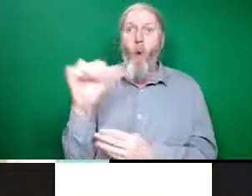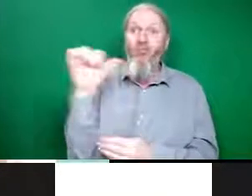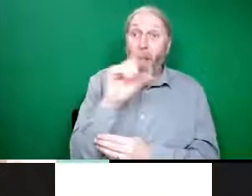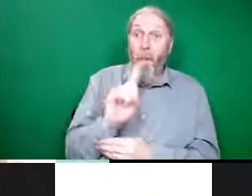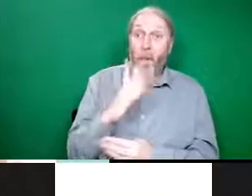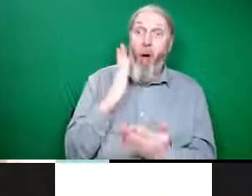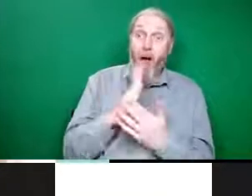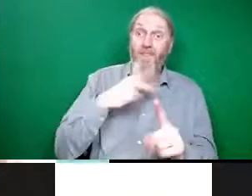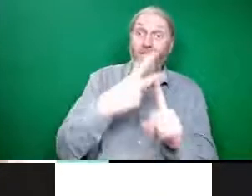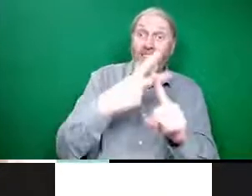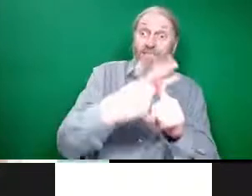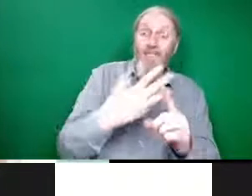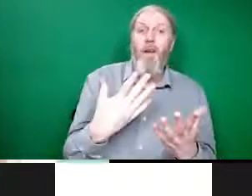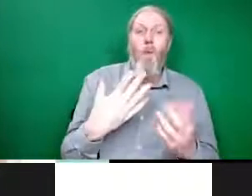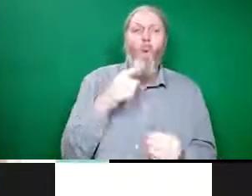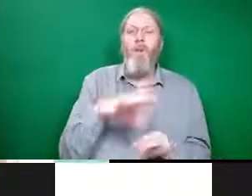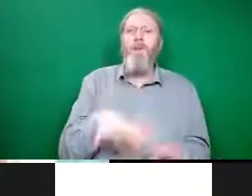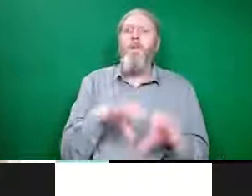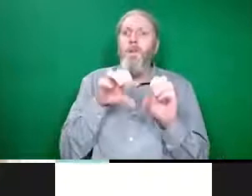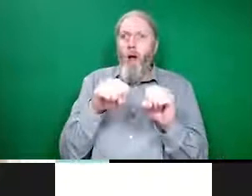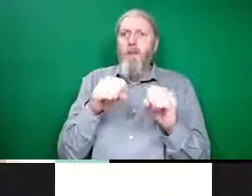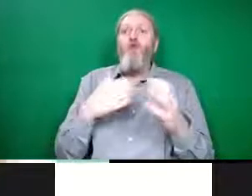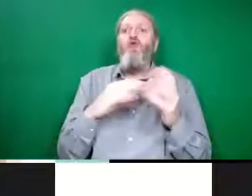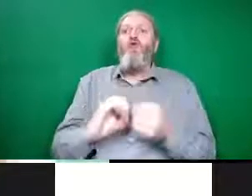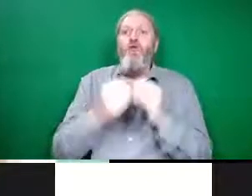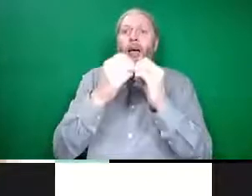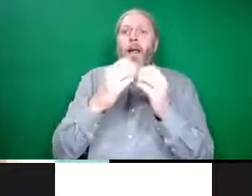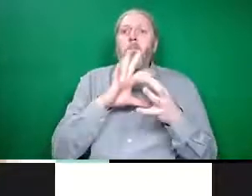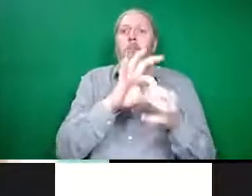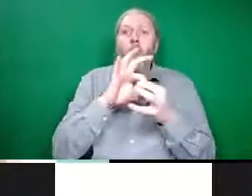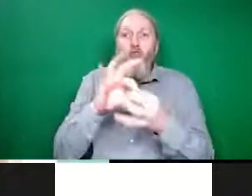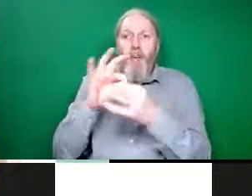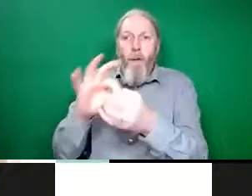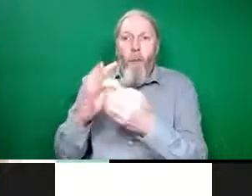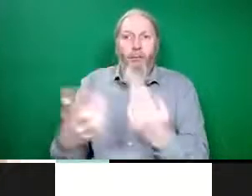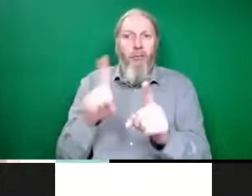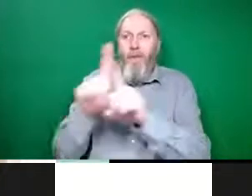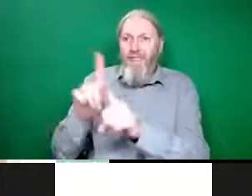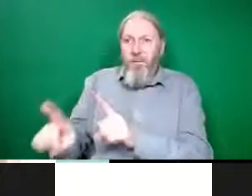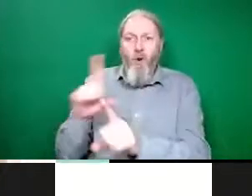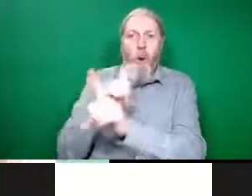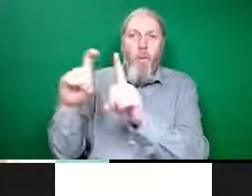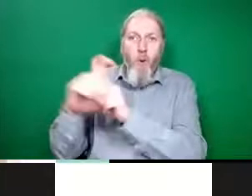We launched a programme of action research to test activity and what people wanted and also what